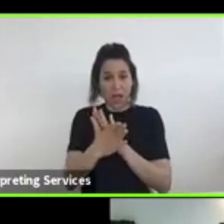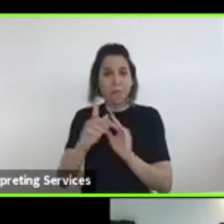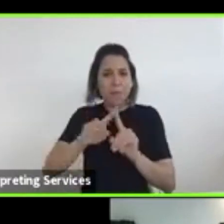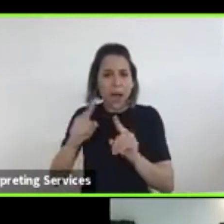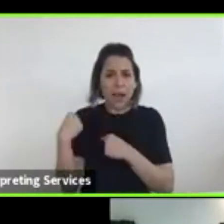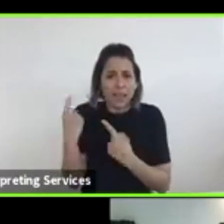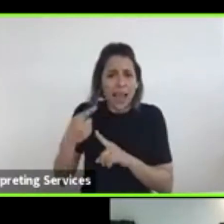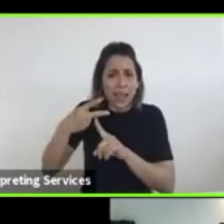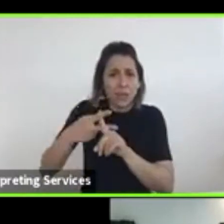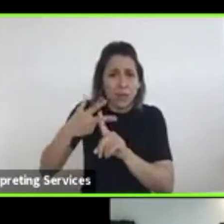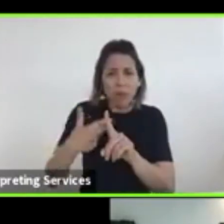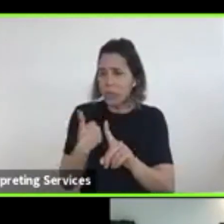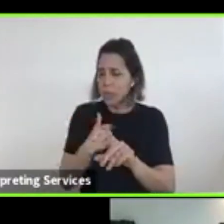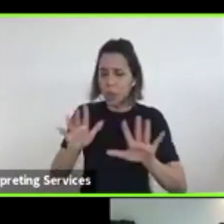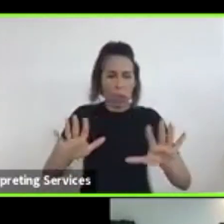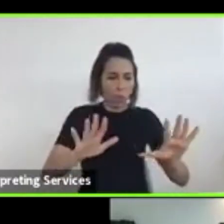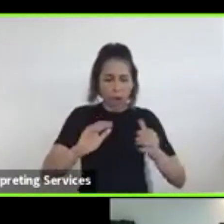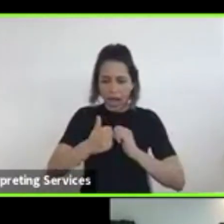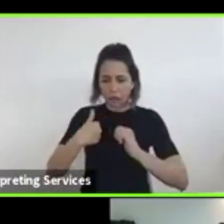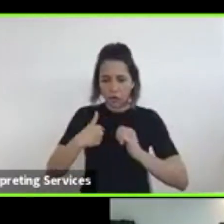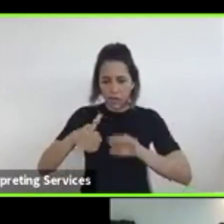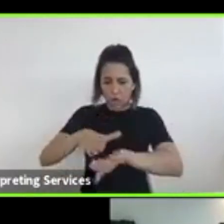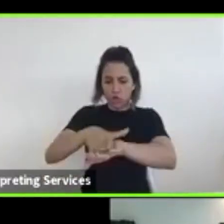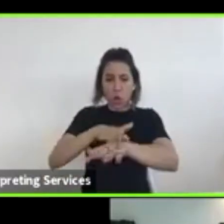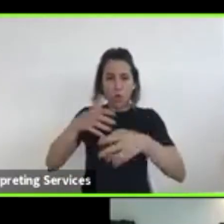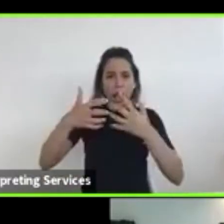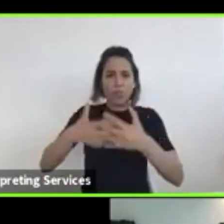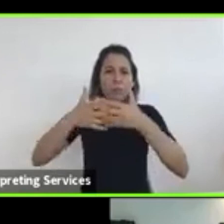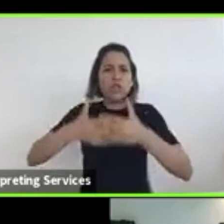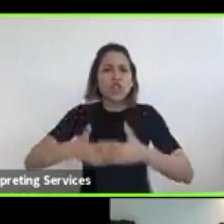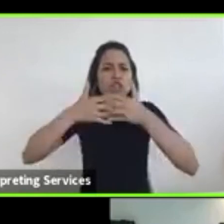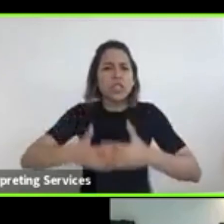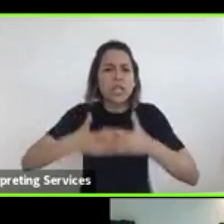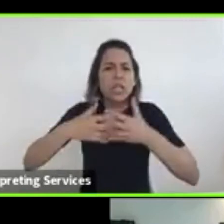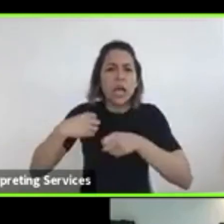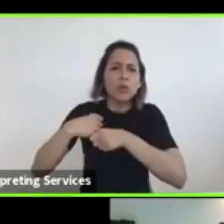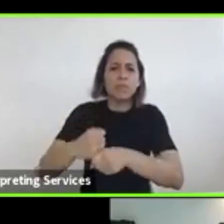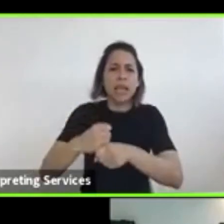HOW DO WE SLOW DOWN THIS MACHINE THAT WAS MADE TO WORK, EXACTLY AS IT'S WORKING,